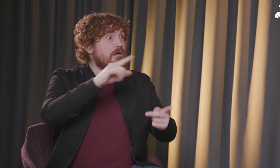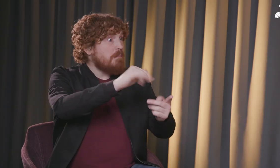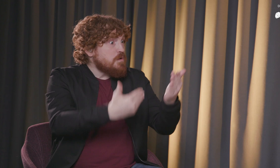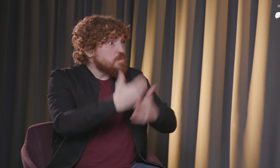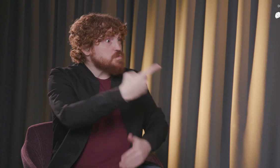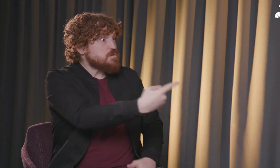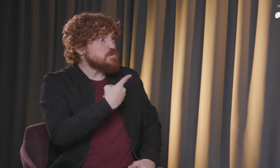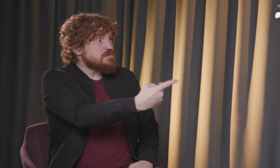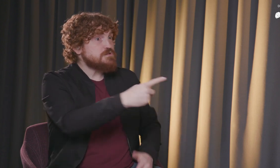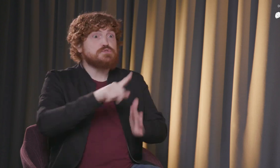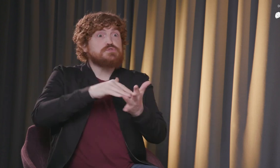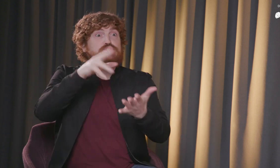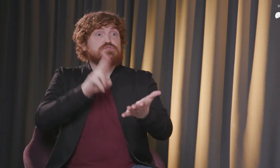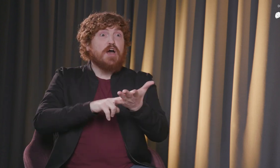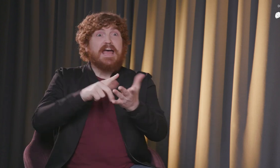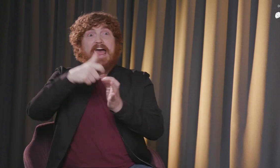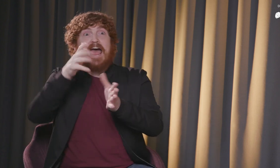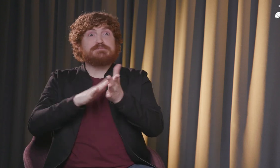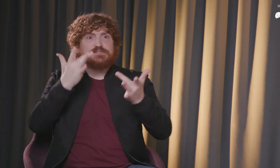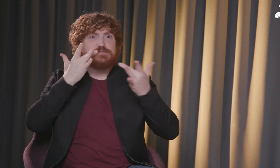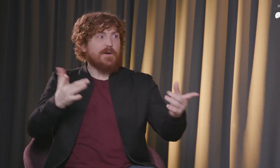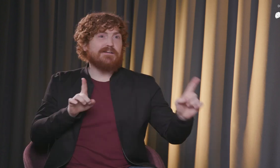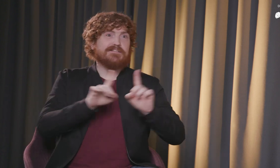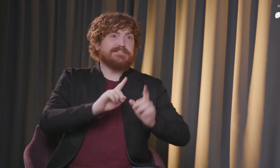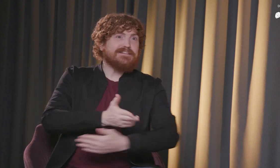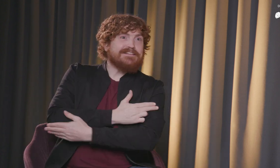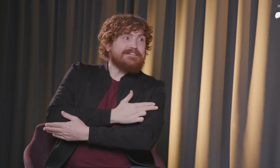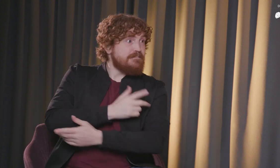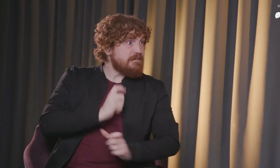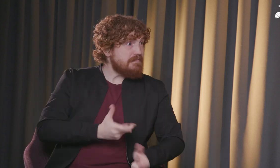Maybe we could do something, a new double act, The John and Adam Show?